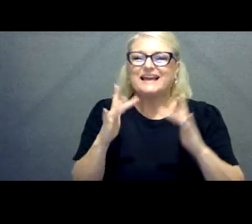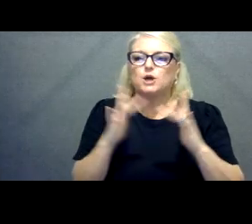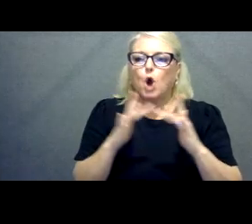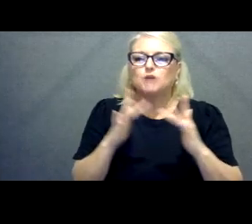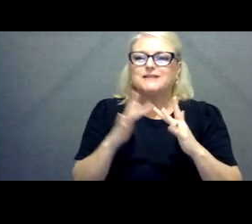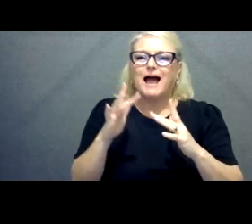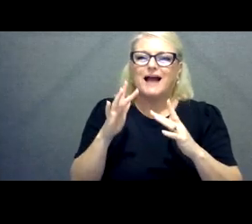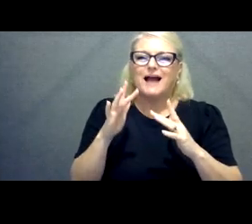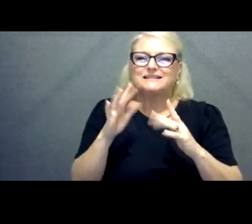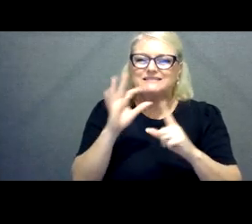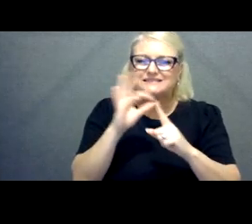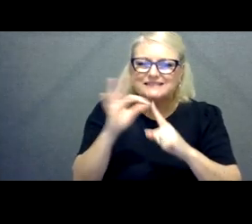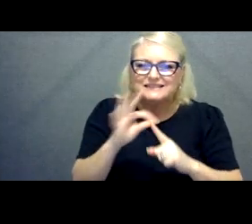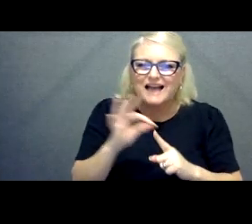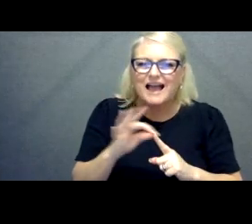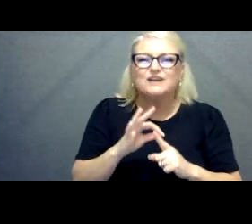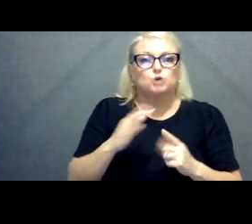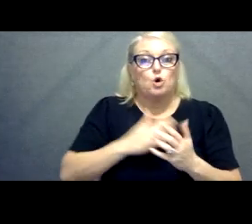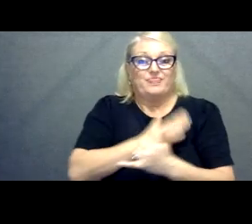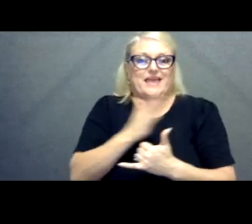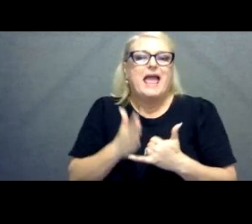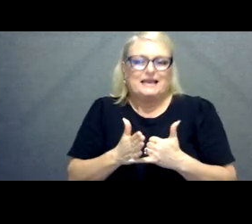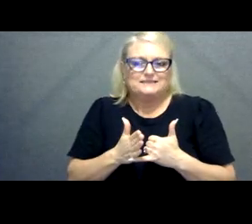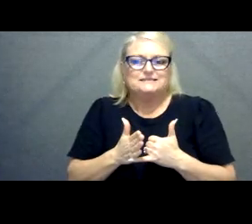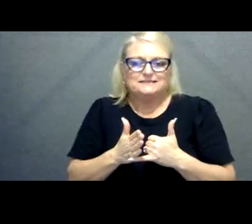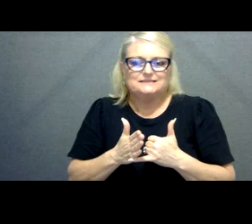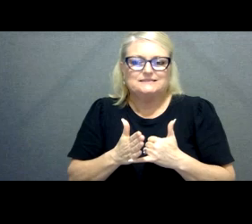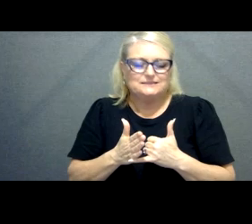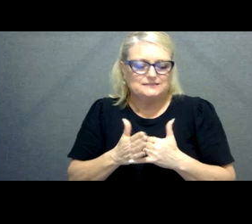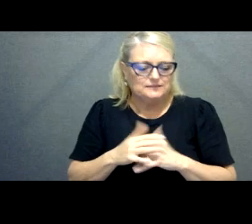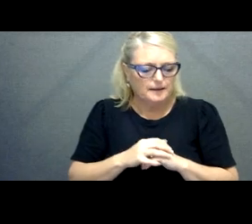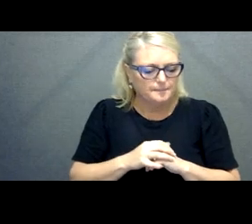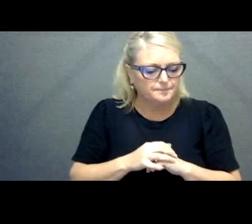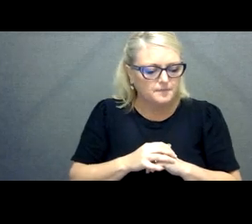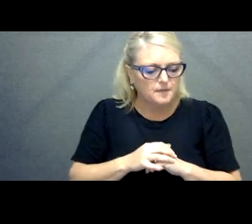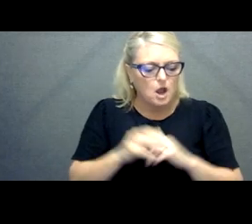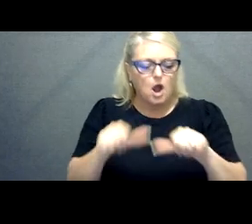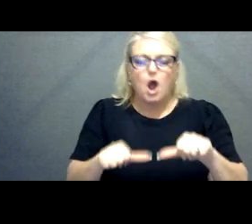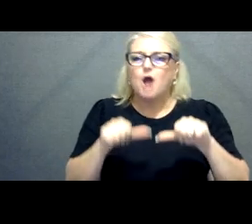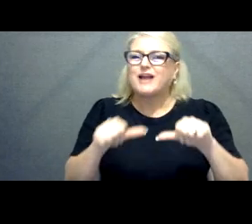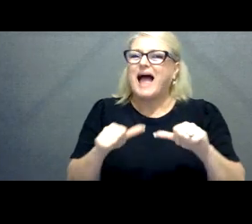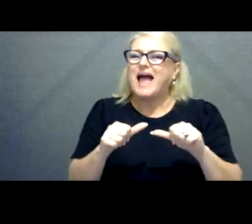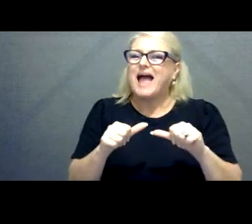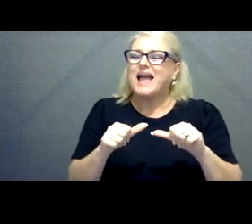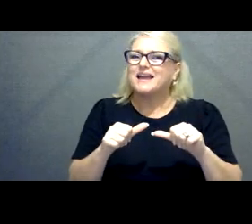helpful um so this is a bit of a long one okay more and more we're finding it is difficult for